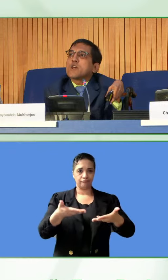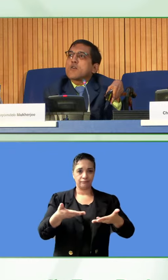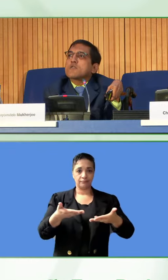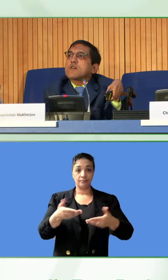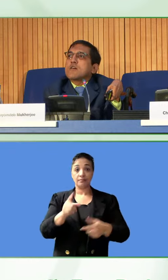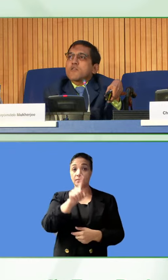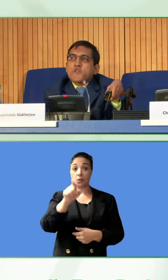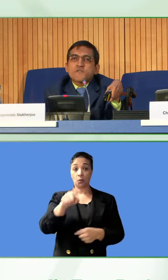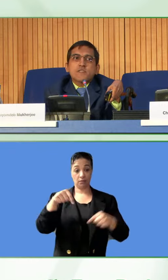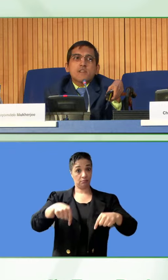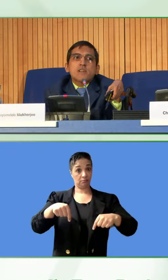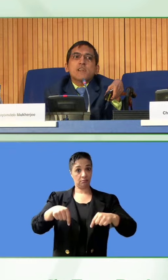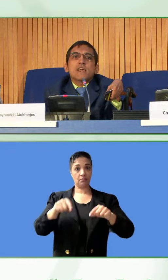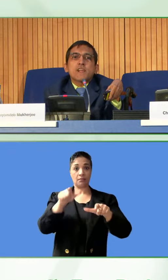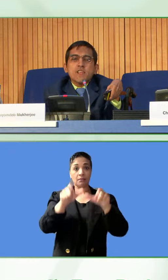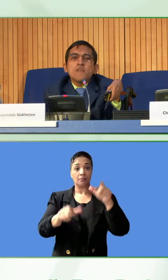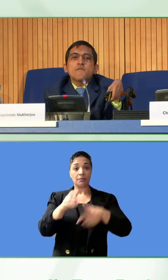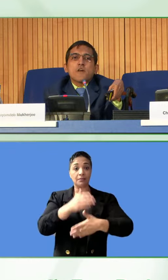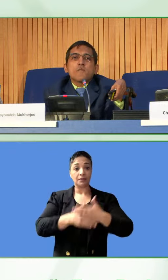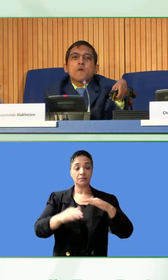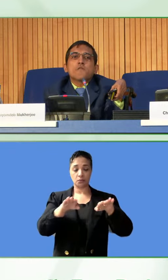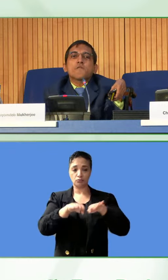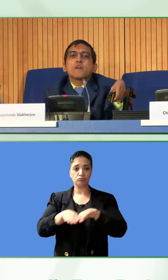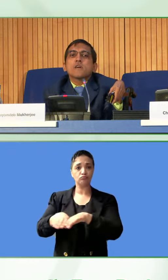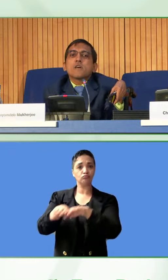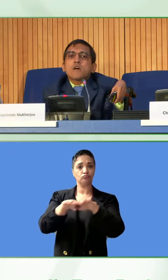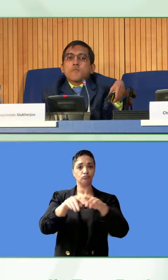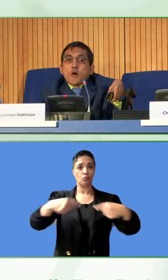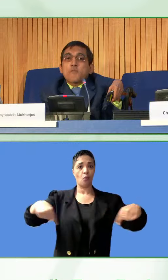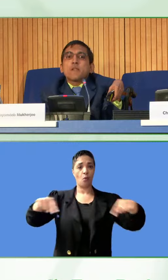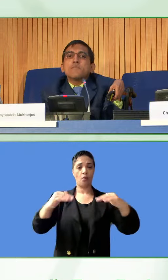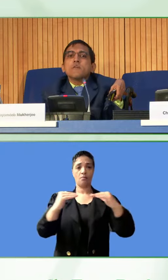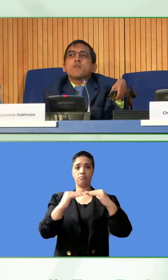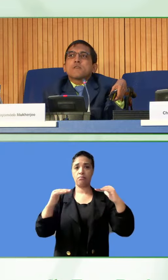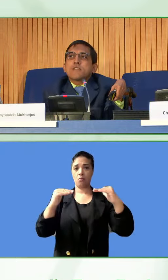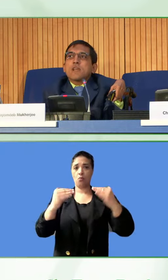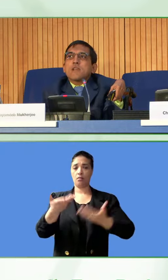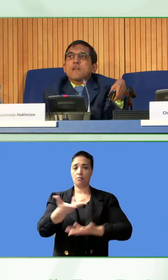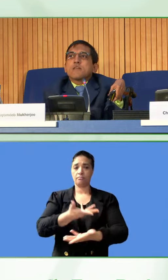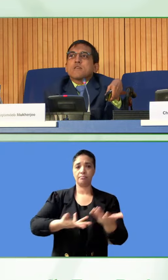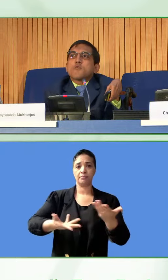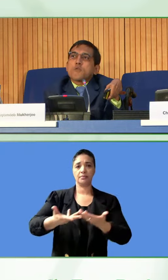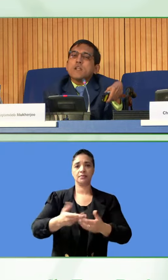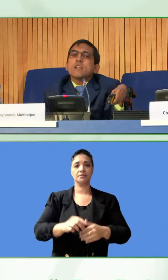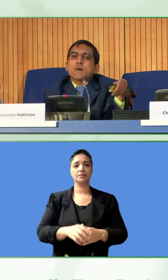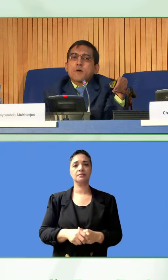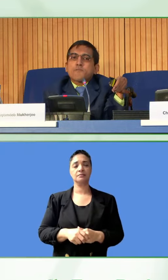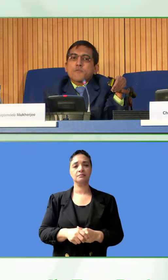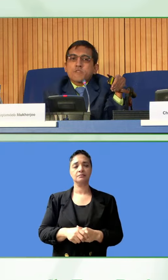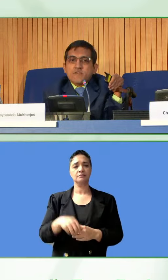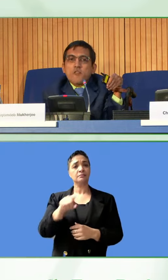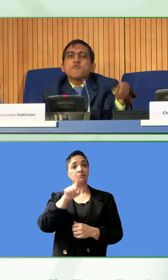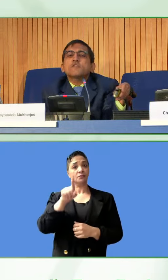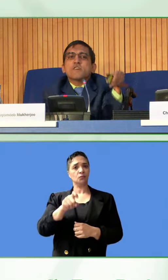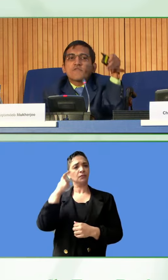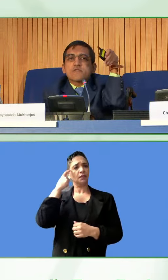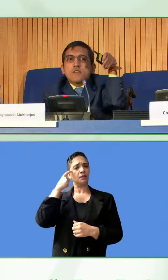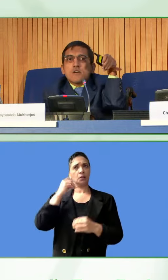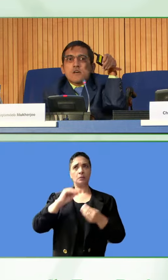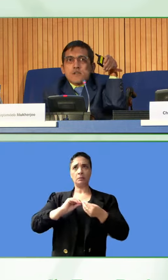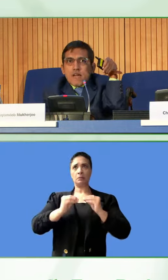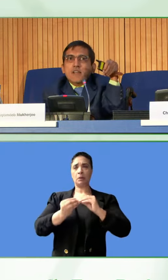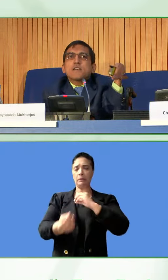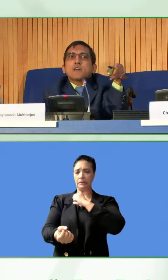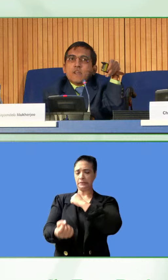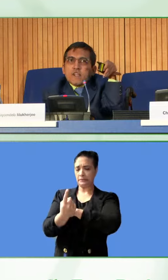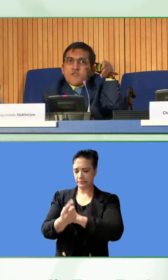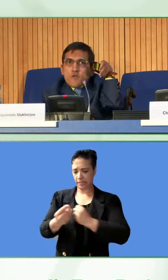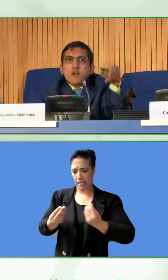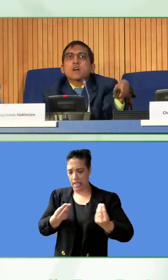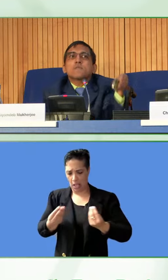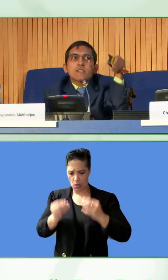Without considering any form of problem, they only come up with the solutions that is overcoming